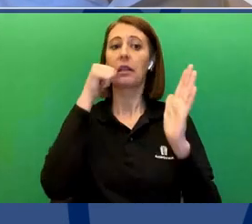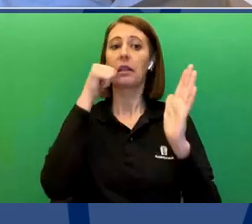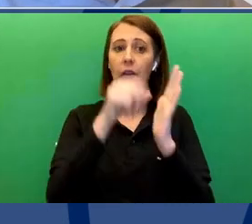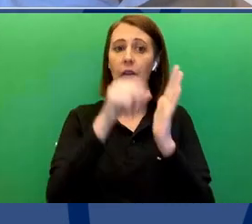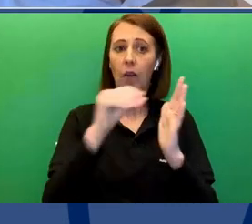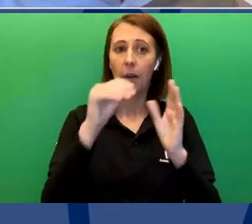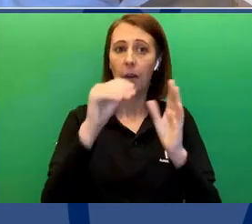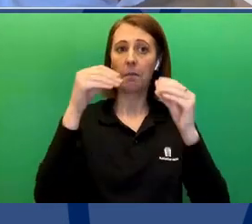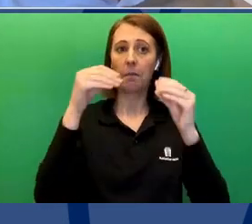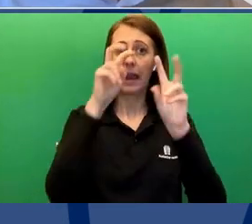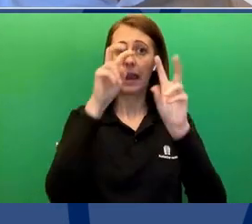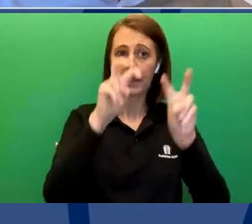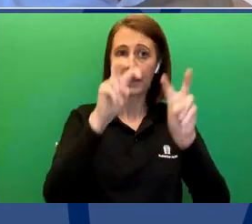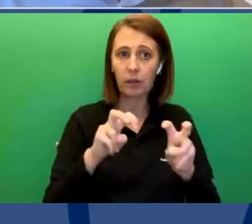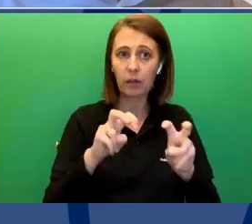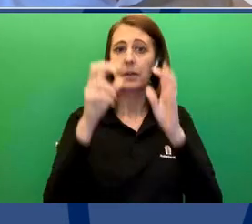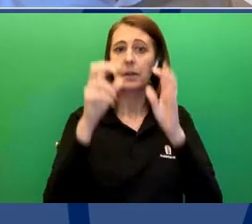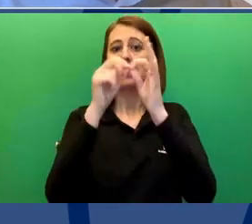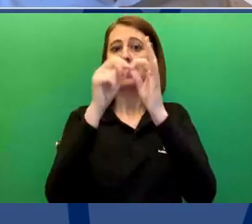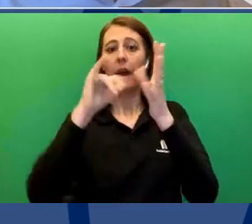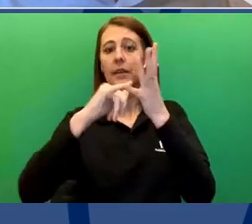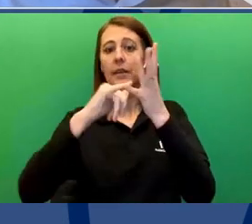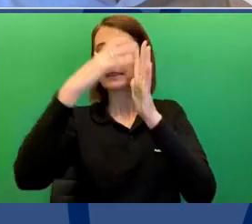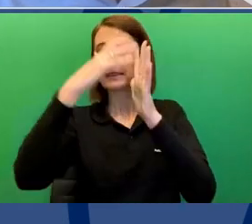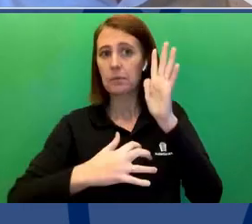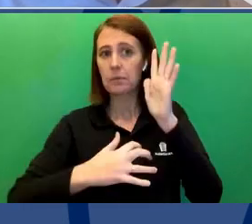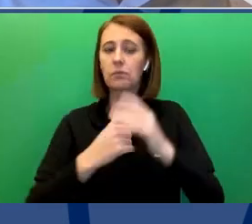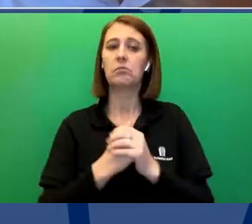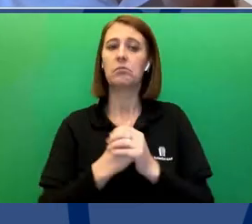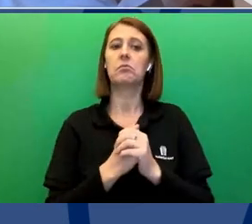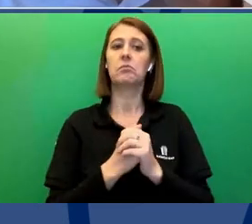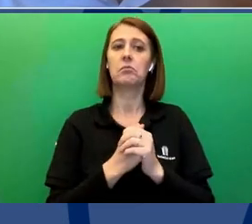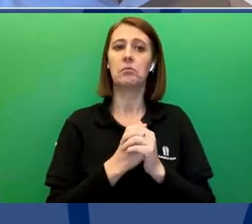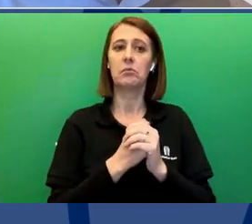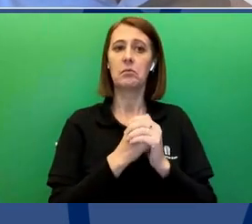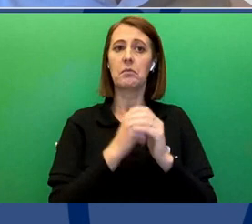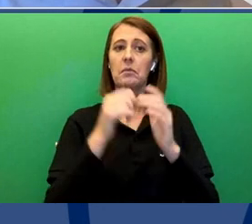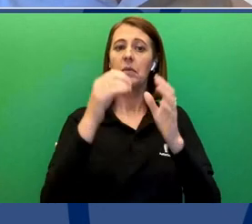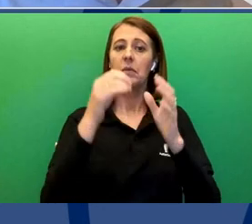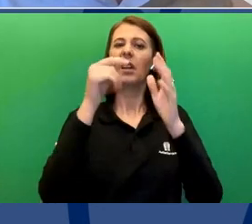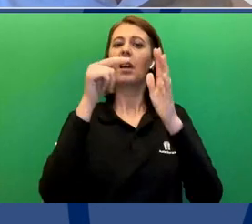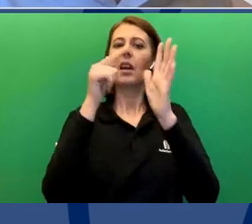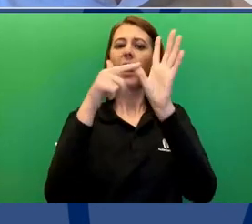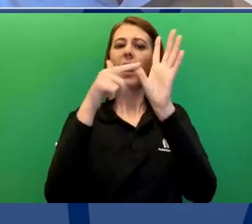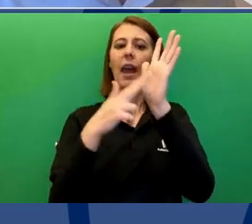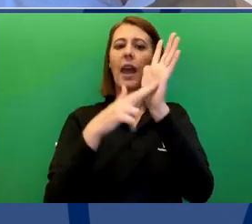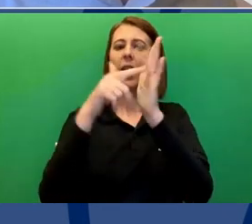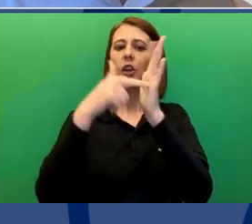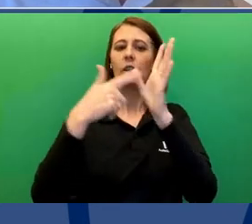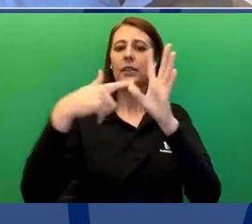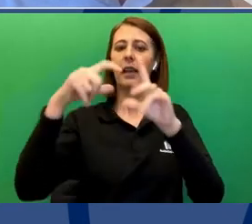if you have one, a set of annotated bank statements, or a profit and loss statement from an accounting